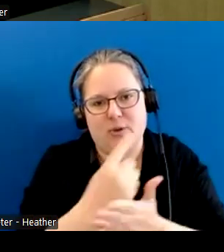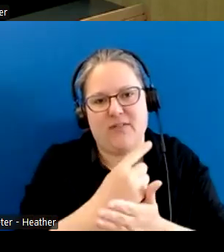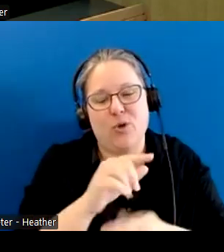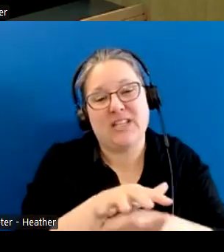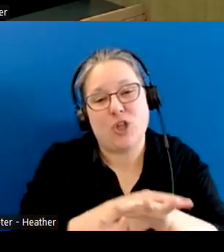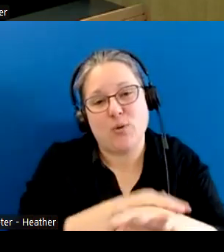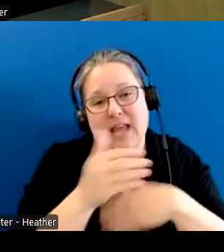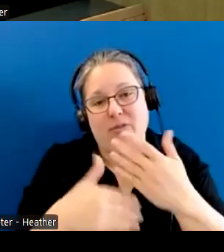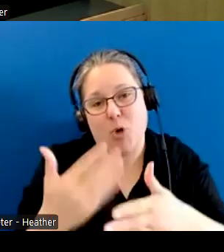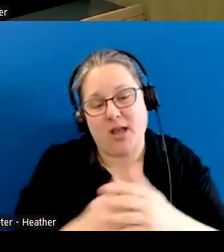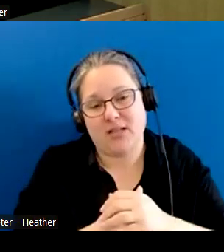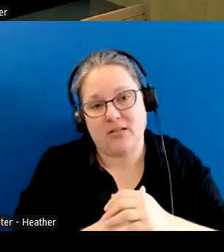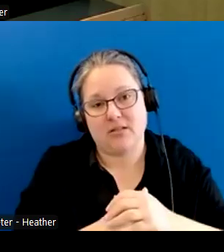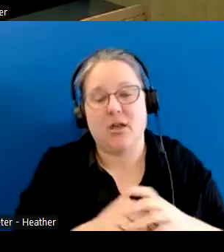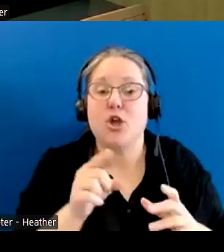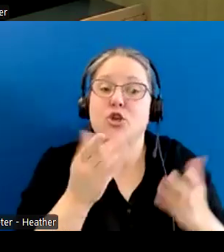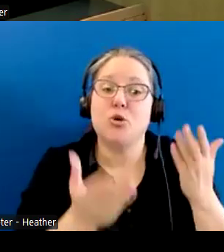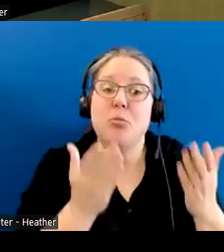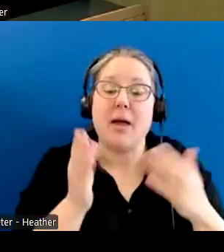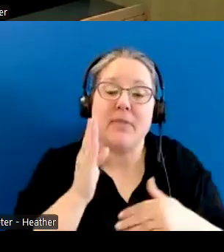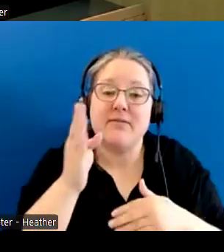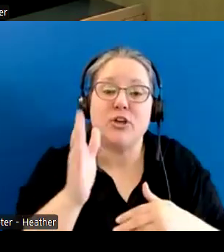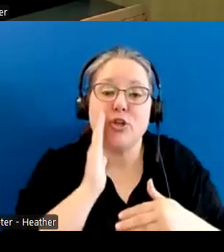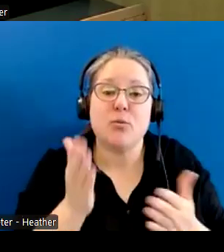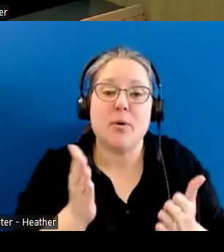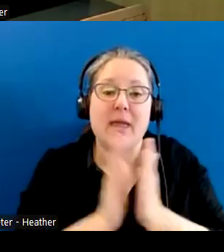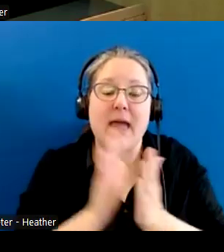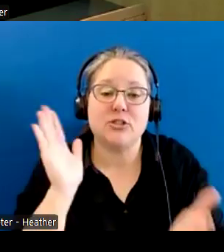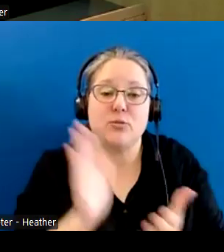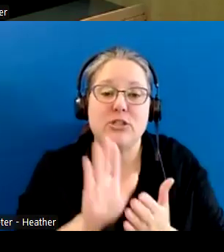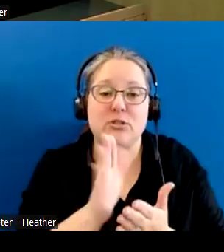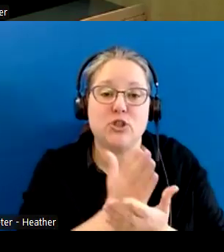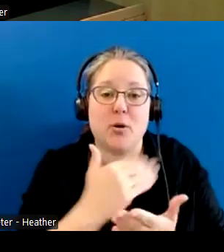down. Um you are probably in the future going to be asked to reduce your budgets, you know,